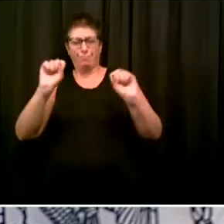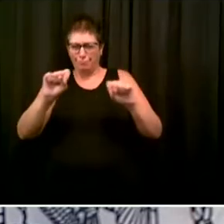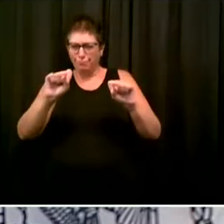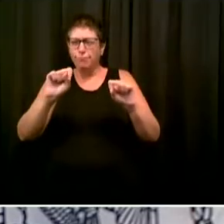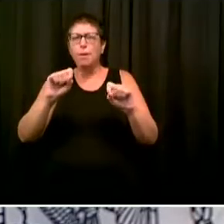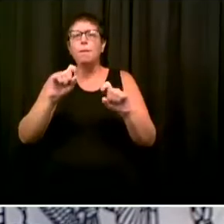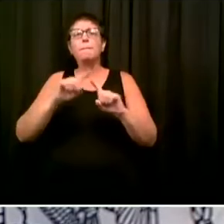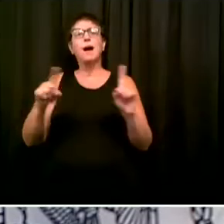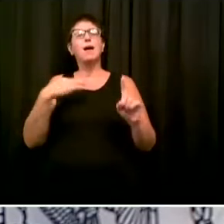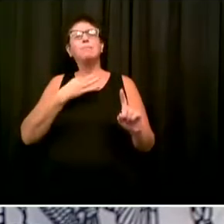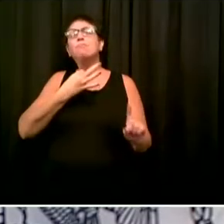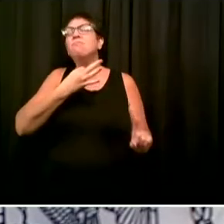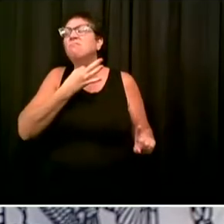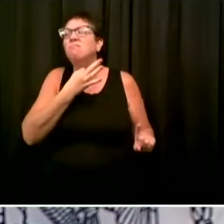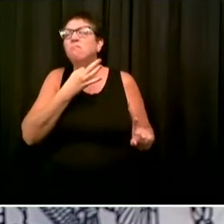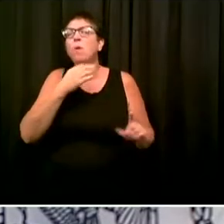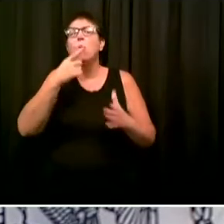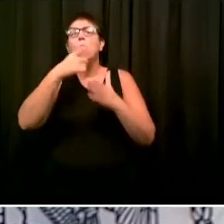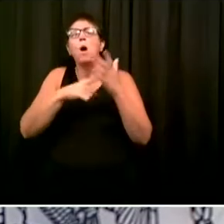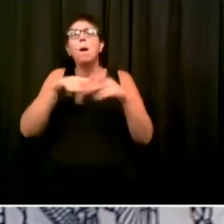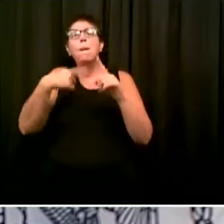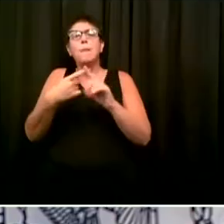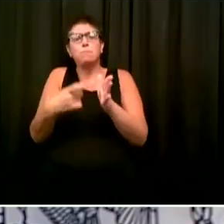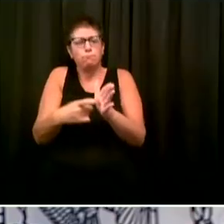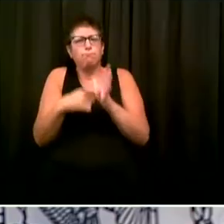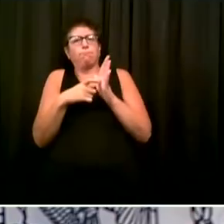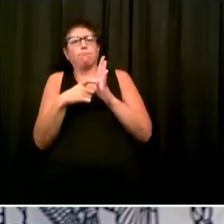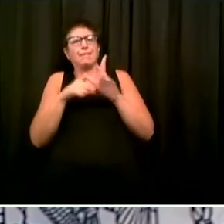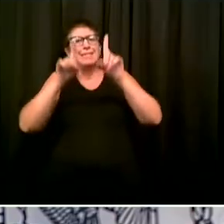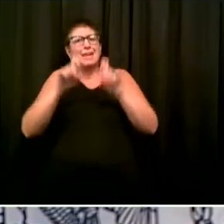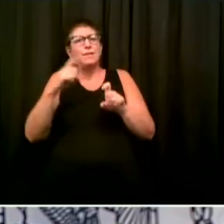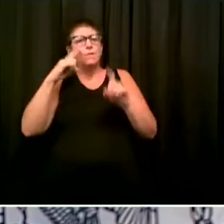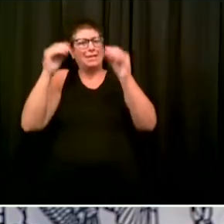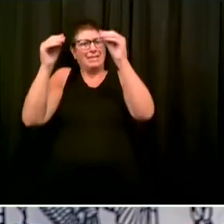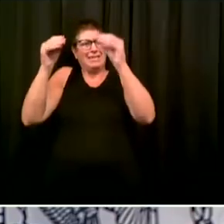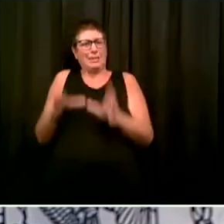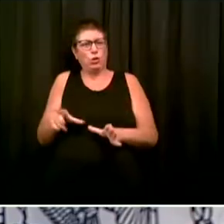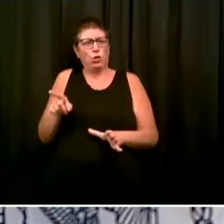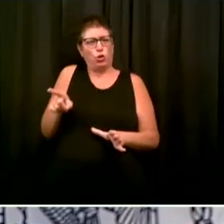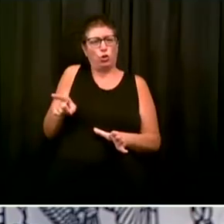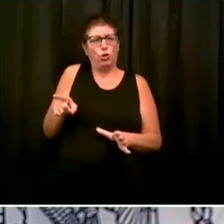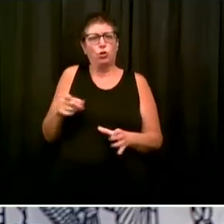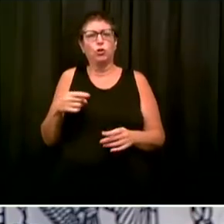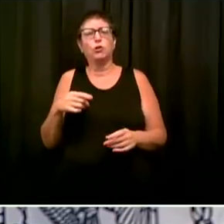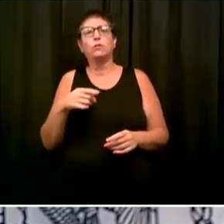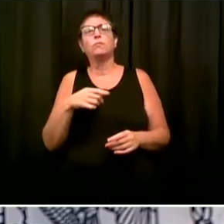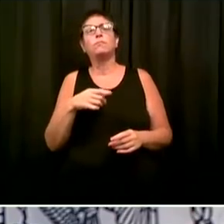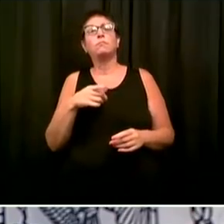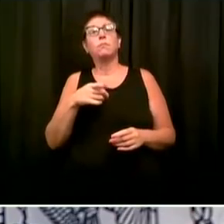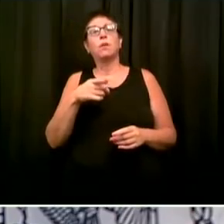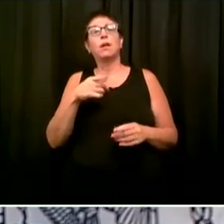FREE BUT WHERE ARE WE ON MANDATORY TESTING BY THE TEACHERS UNION AS THEY